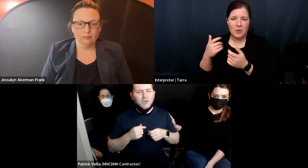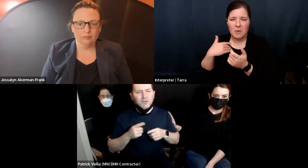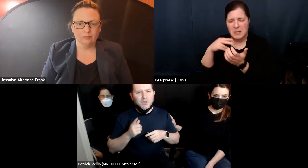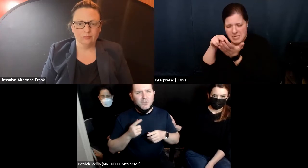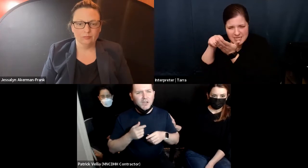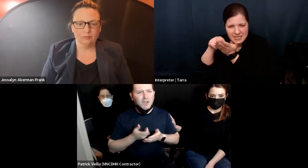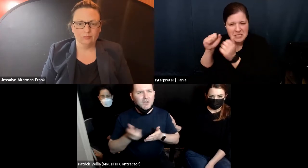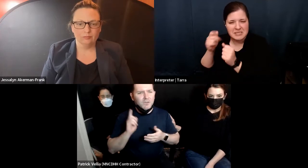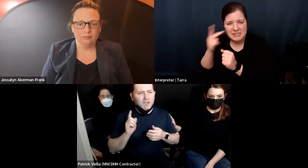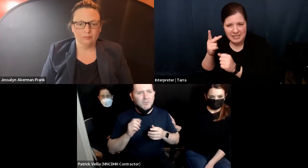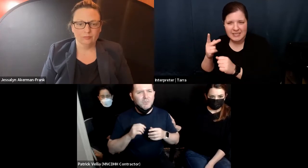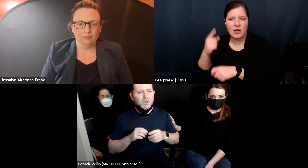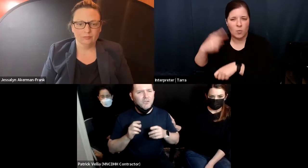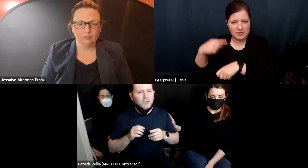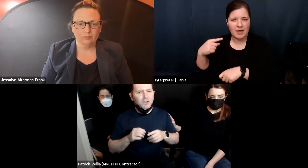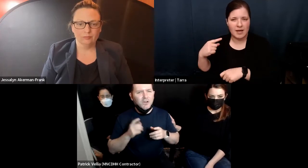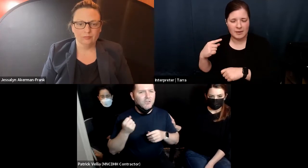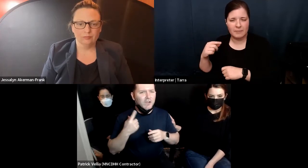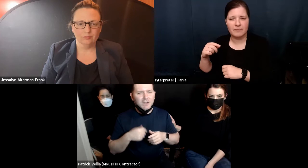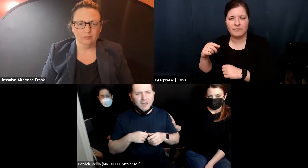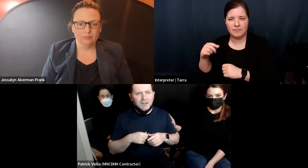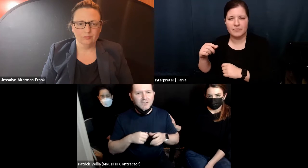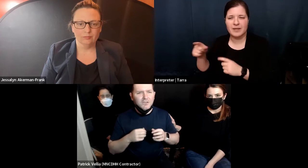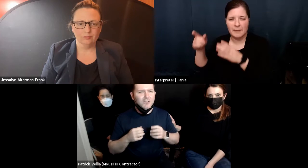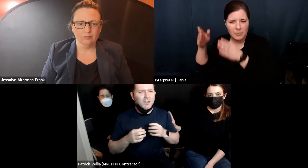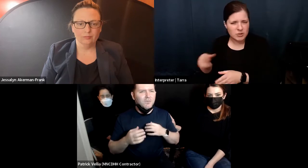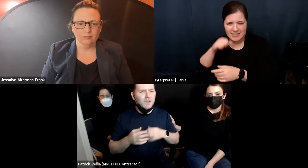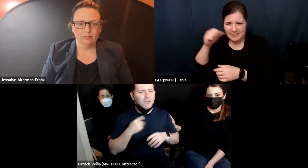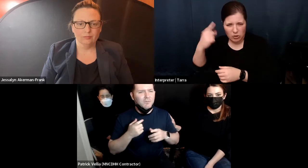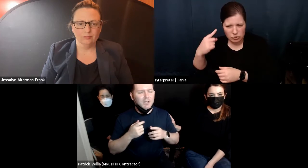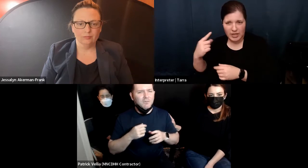Sometimes they'll send me a picture and I explain, I can't see pictures.